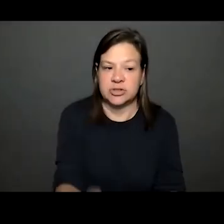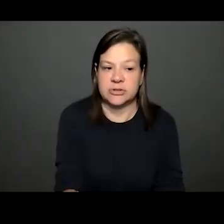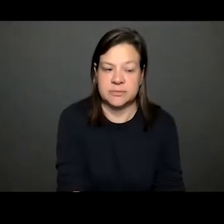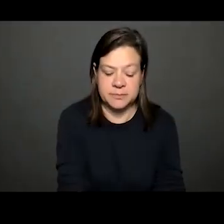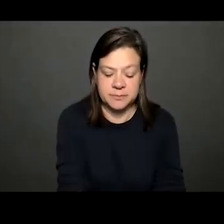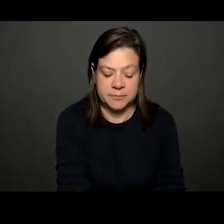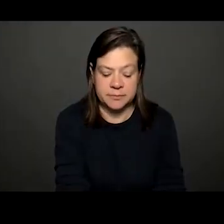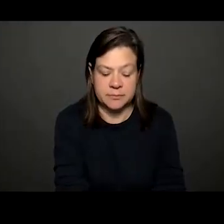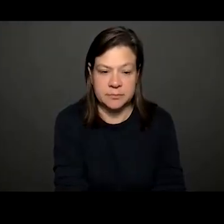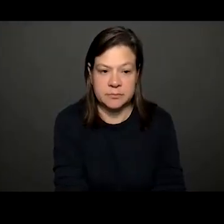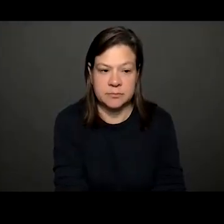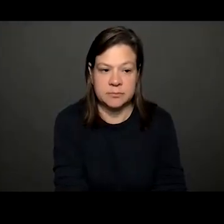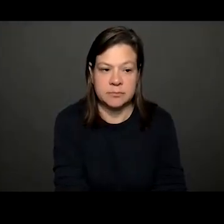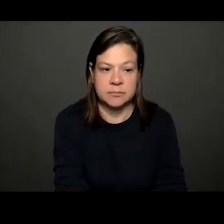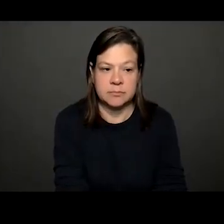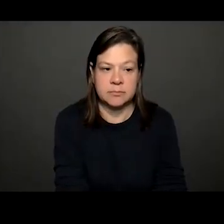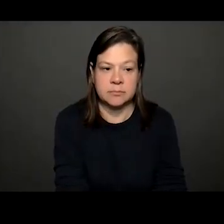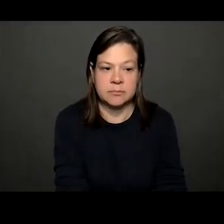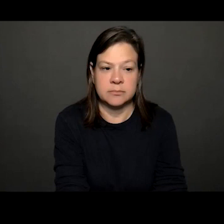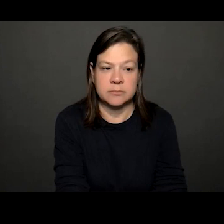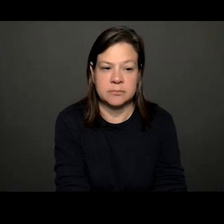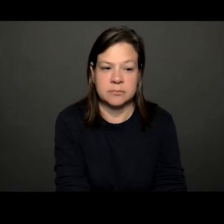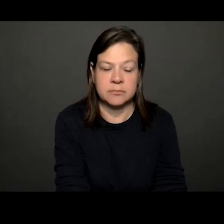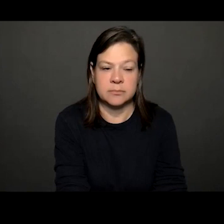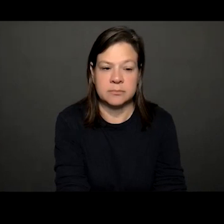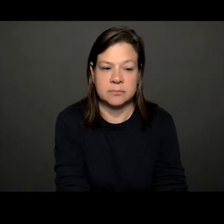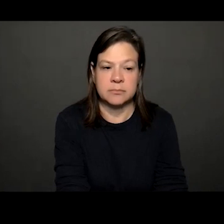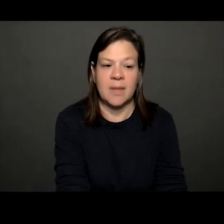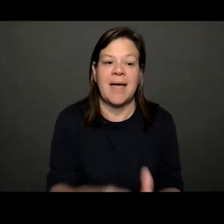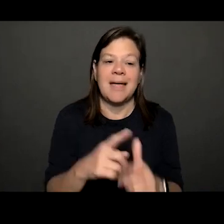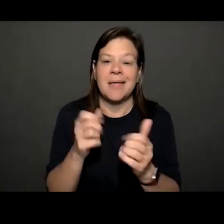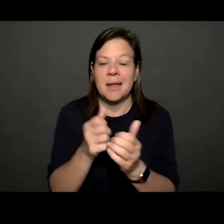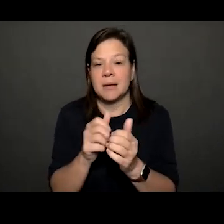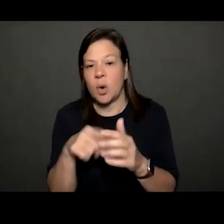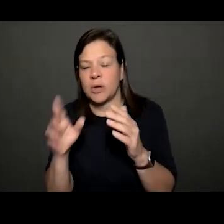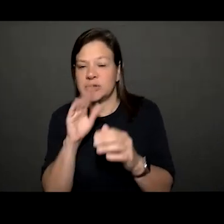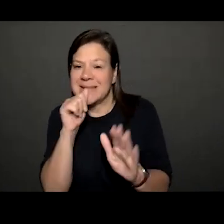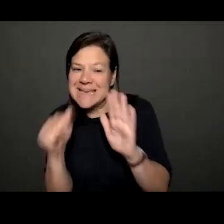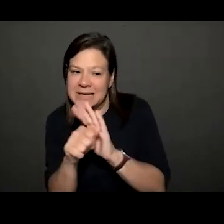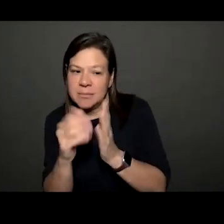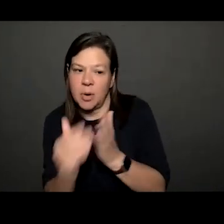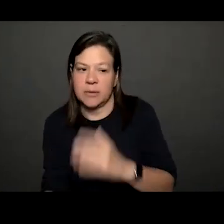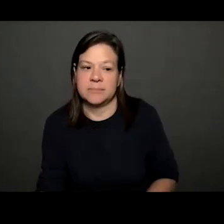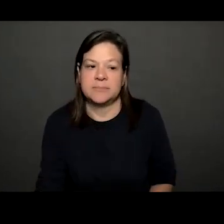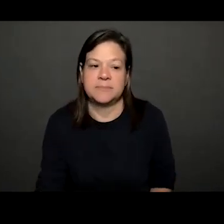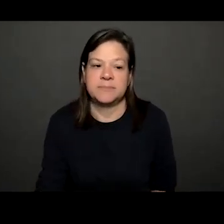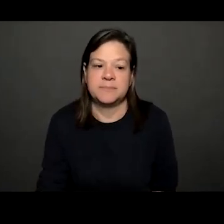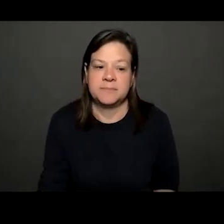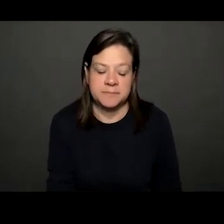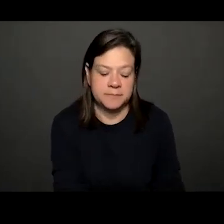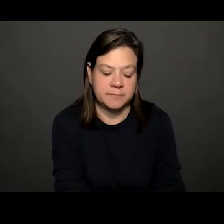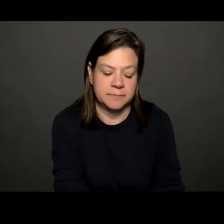AND THEN LET ME SHOW YOU WHAT THAT ACTUALLY LOOKS LIKE